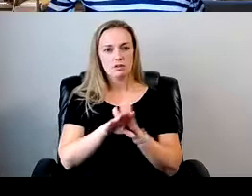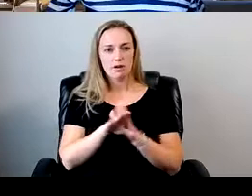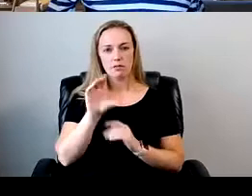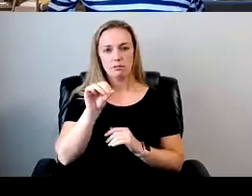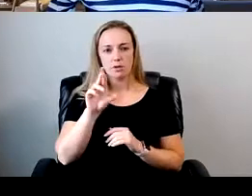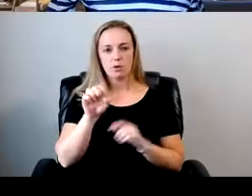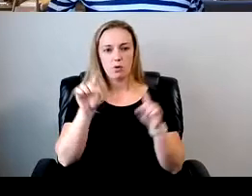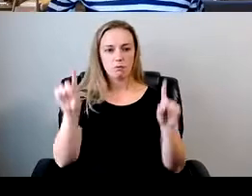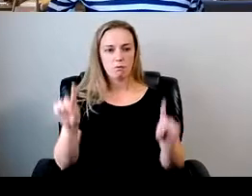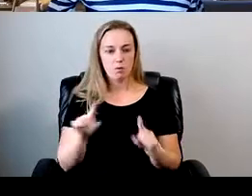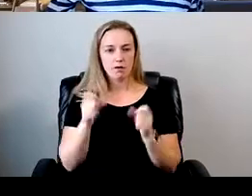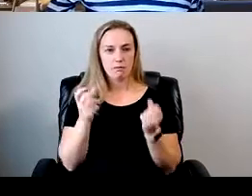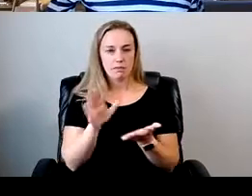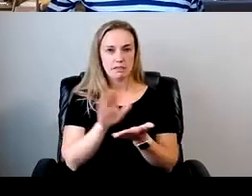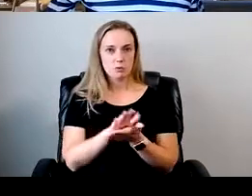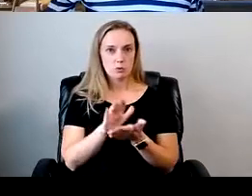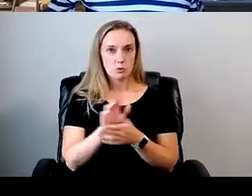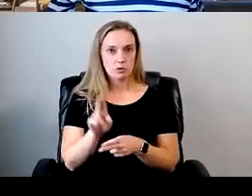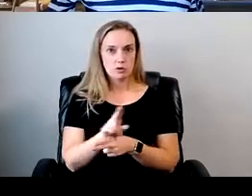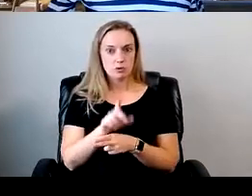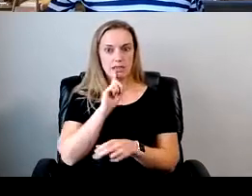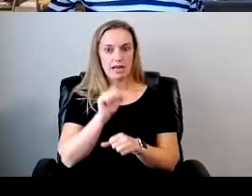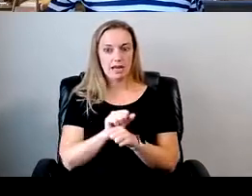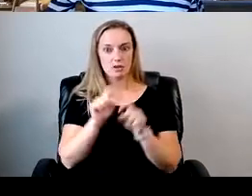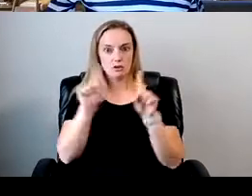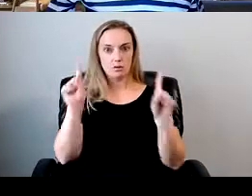And so it's a physical board where you might have action statements.